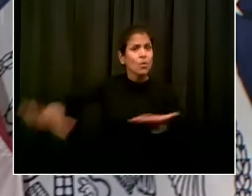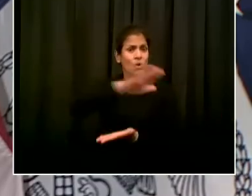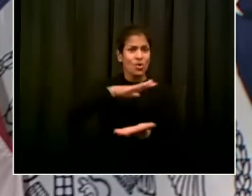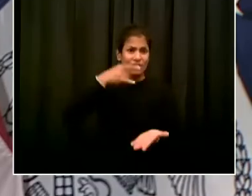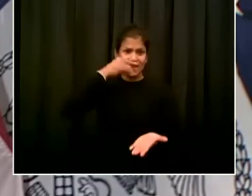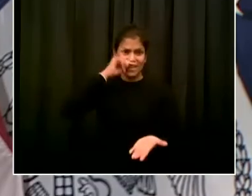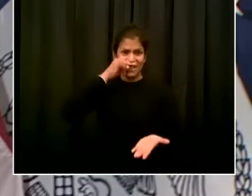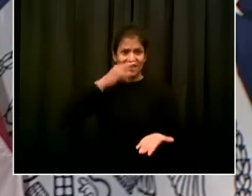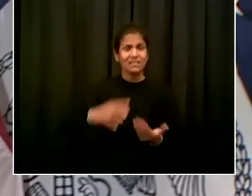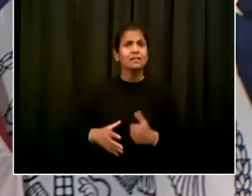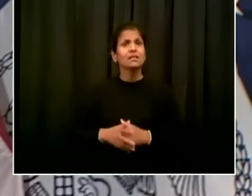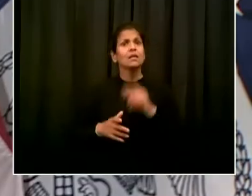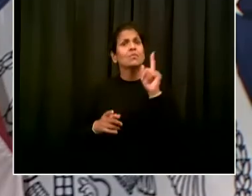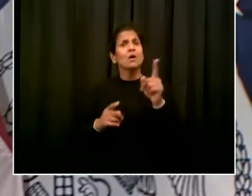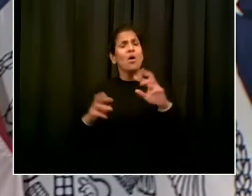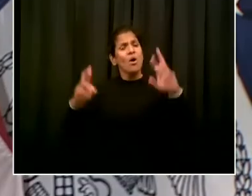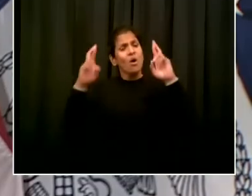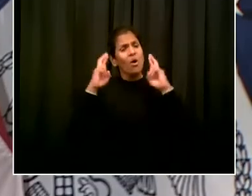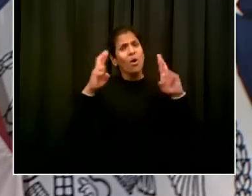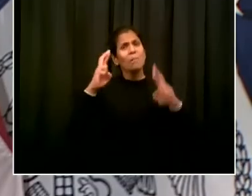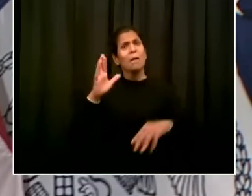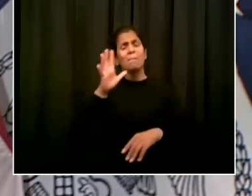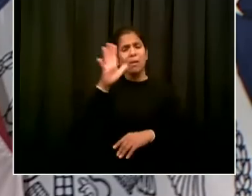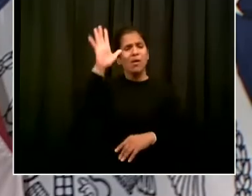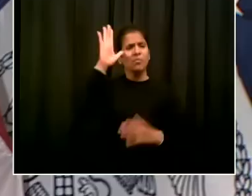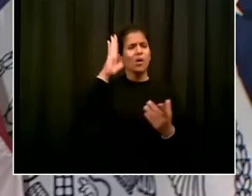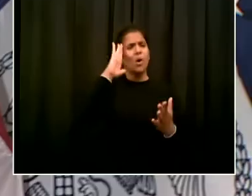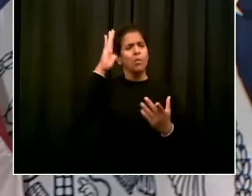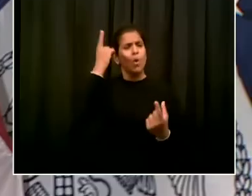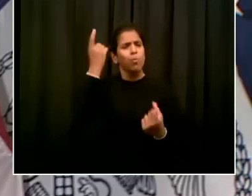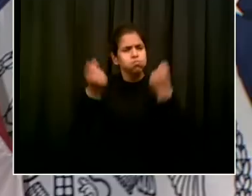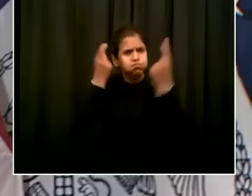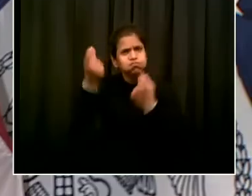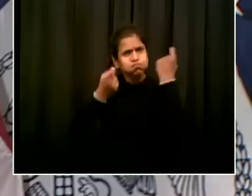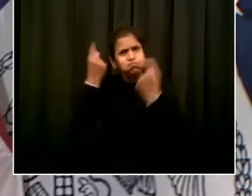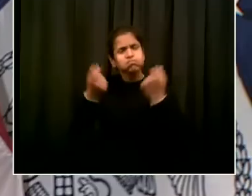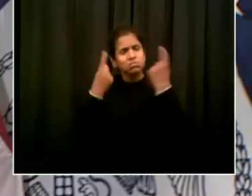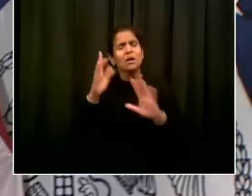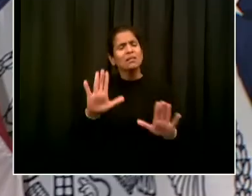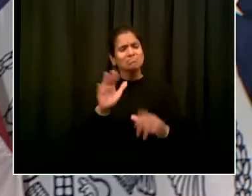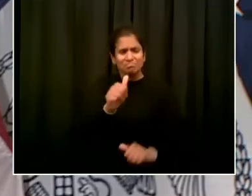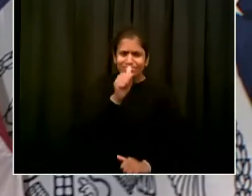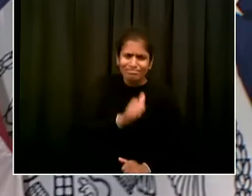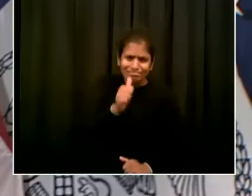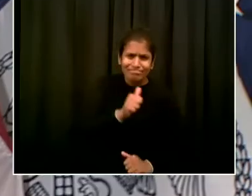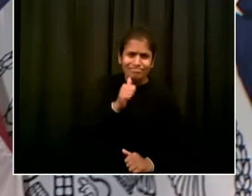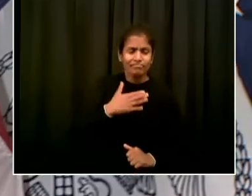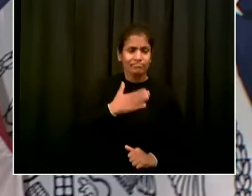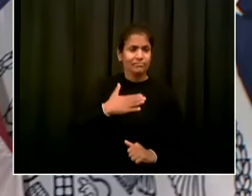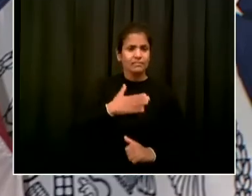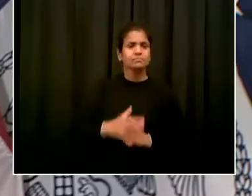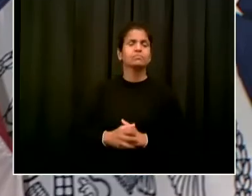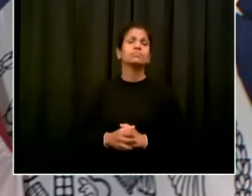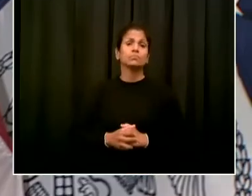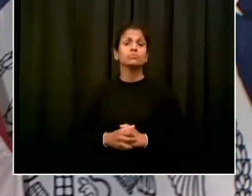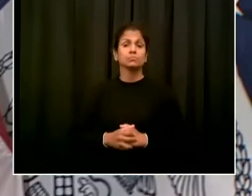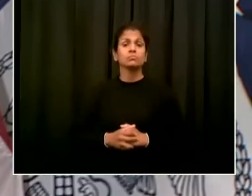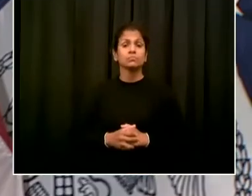EAYRR, BUT T WE WILL GET ANSWERS OUT TO PARENTS IN THE COMING DAYS AND WEEKS ONALALL THOSE TOPIIS CAAD NWEWE WWILL MAKE CLEAR TO THEM HOW TO PROCEED, EVEN HOTUU GHWE ARE DEALING WITH